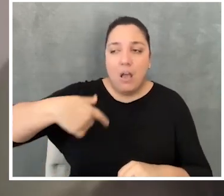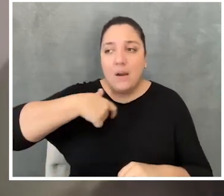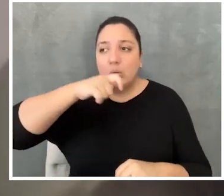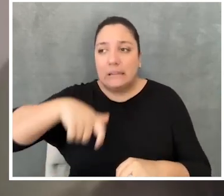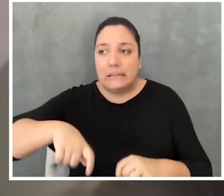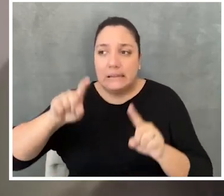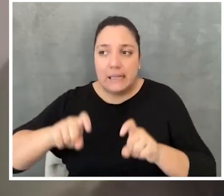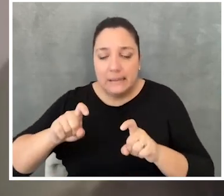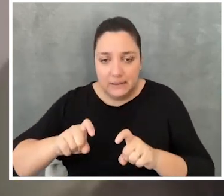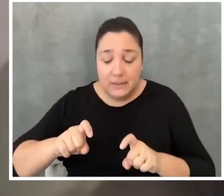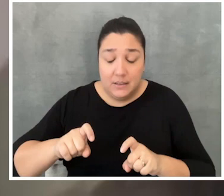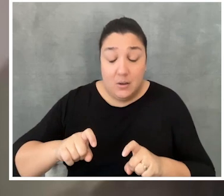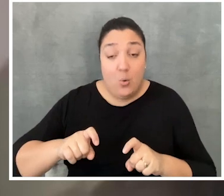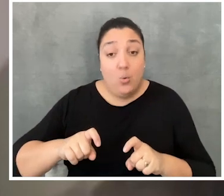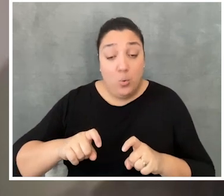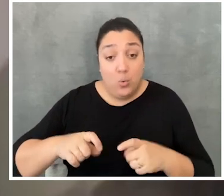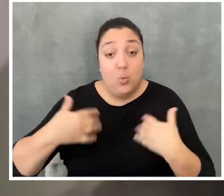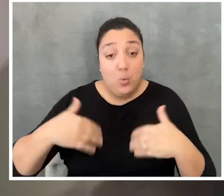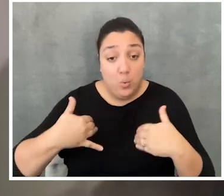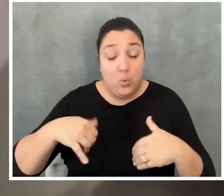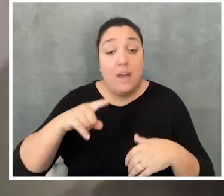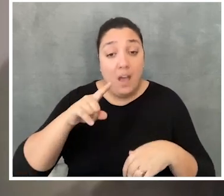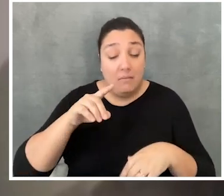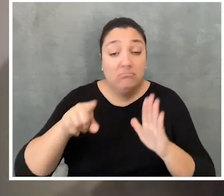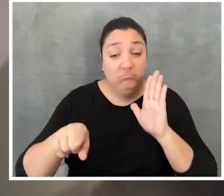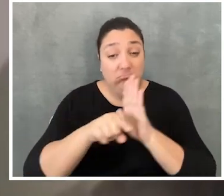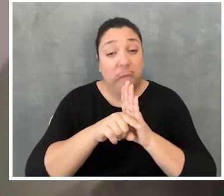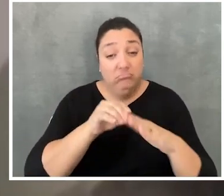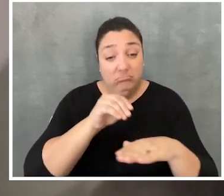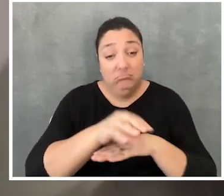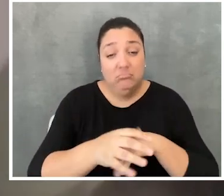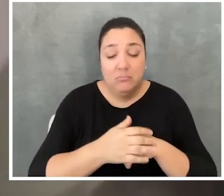and that can be really detrimental to their health, especially because women